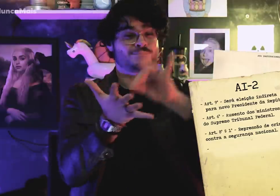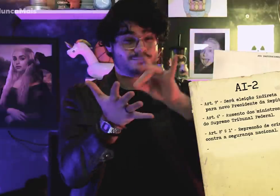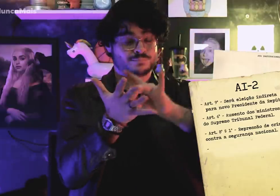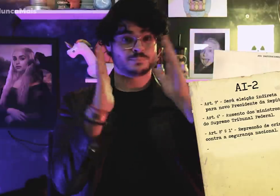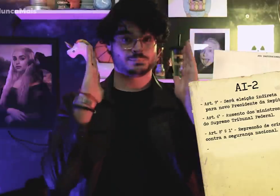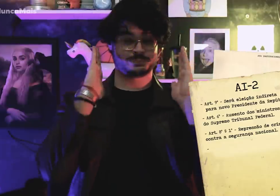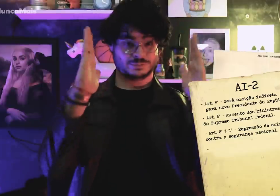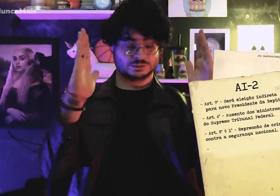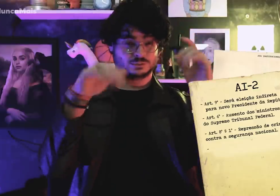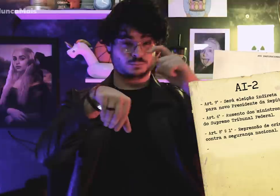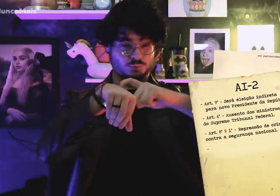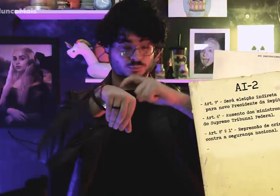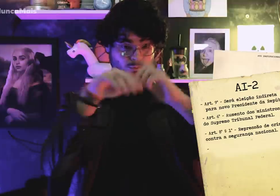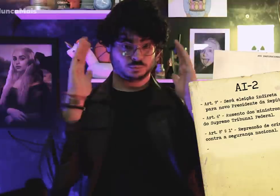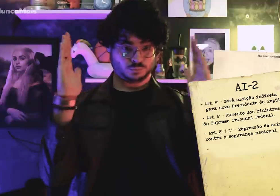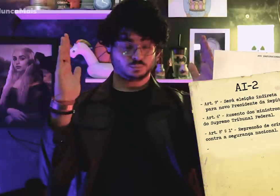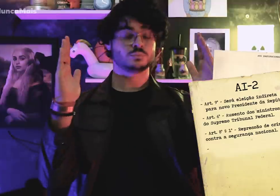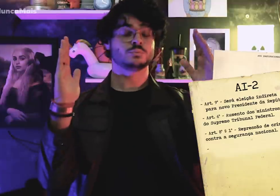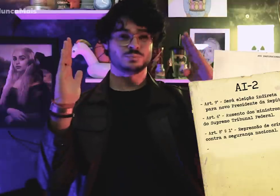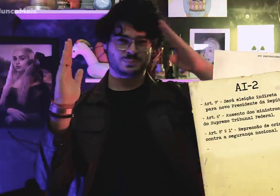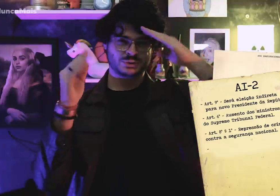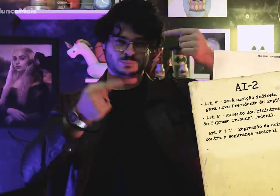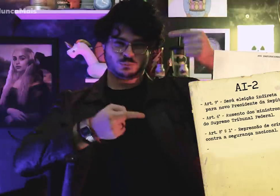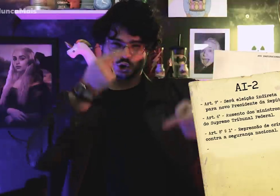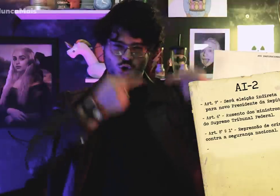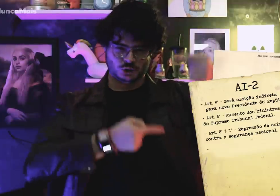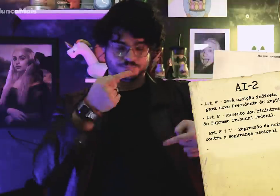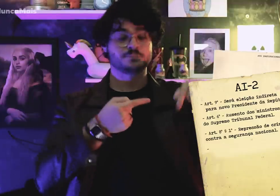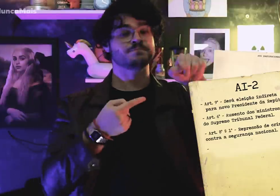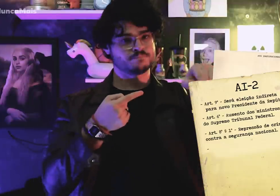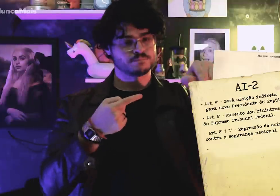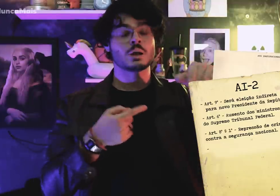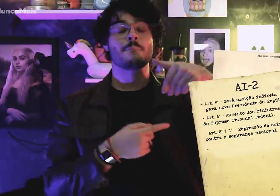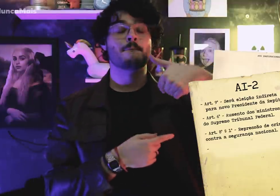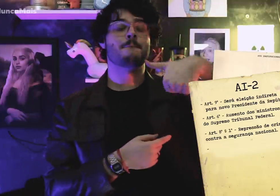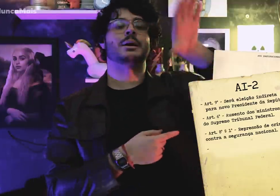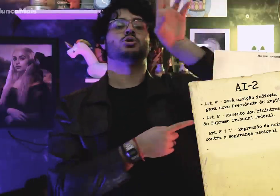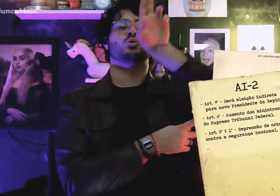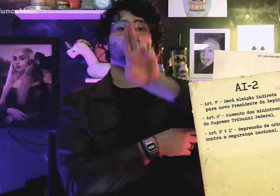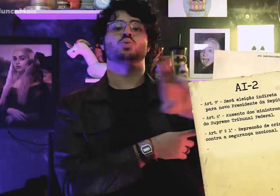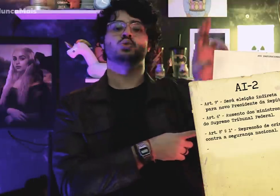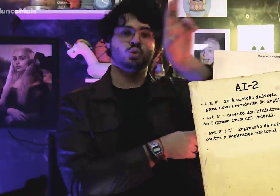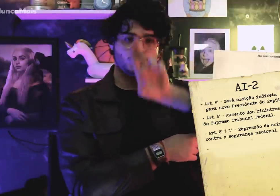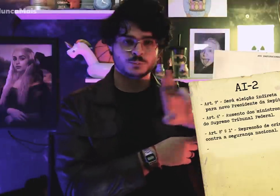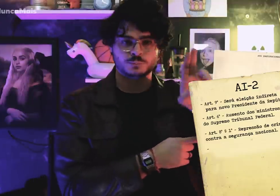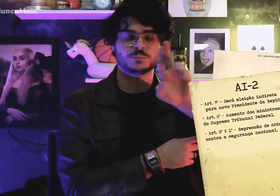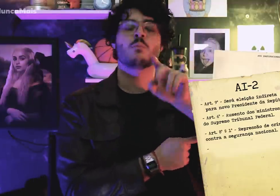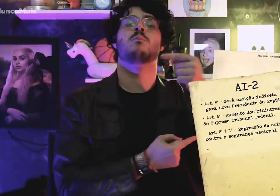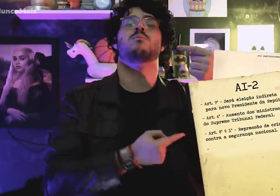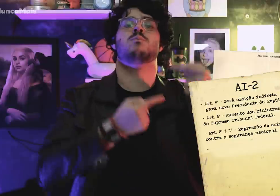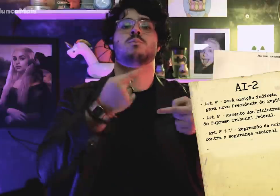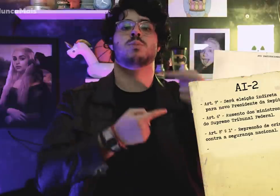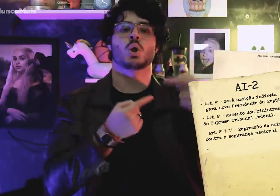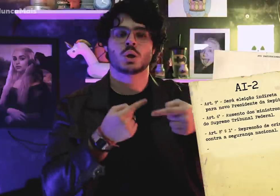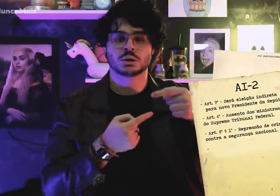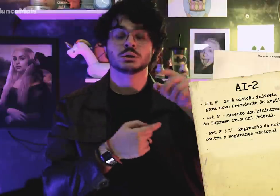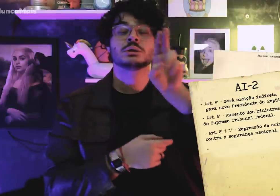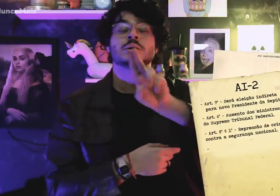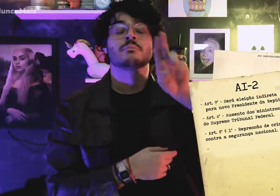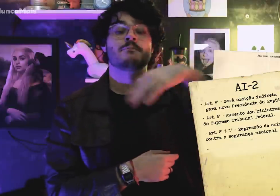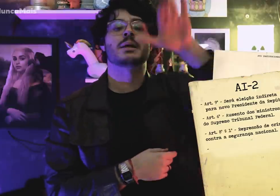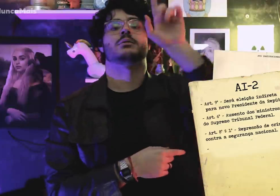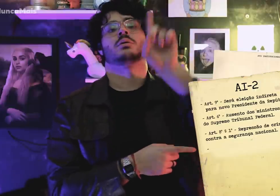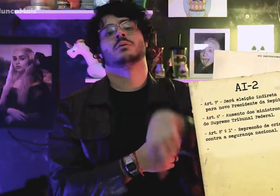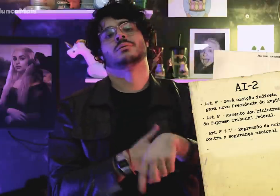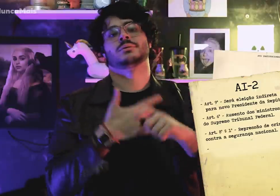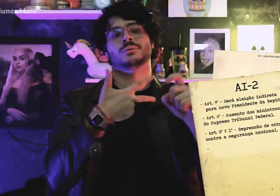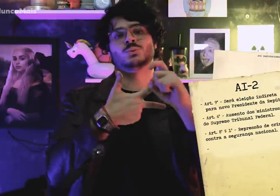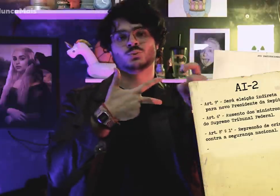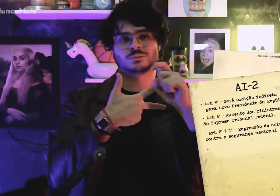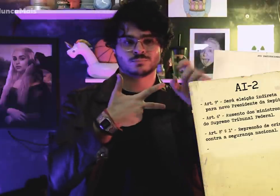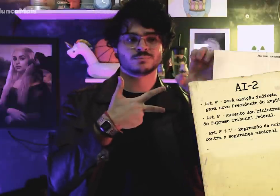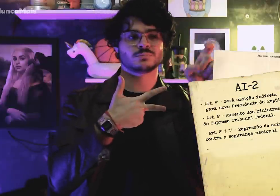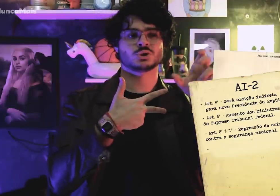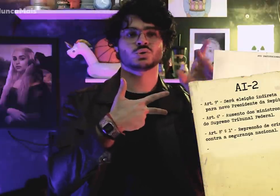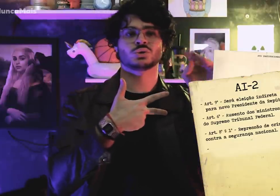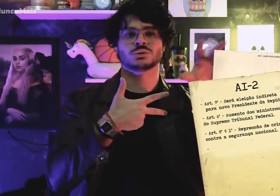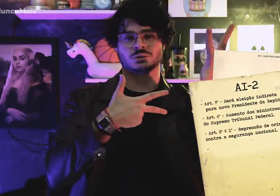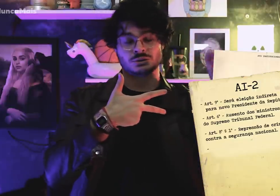In fact, the military dictatorship served in the Executive Branch